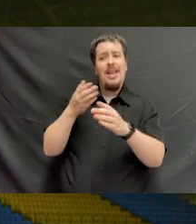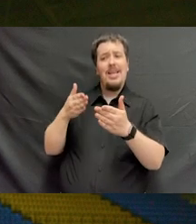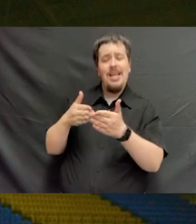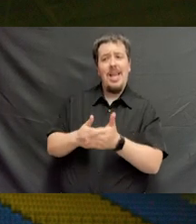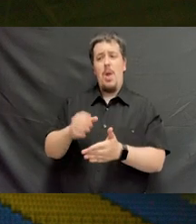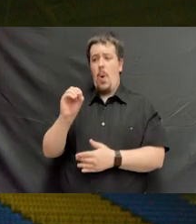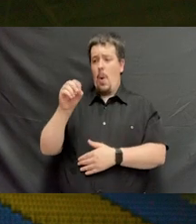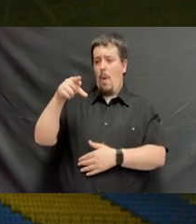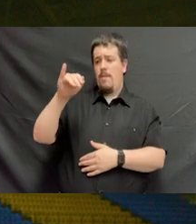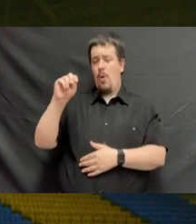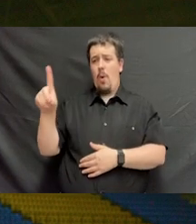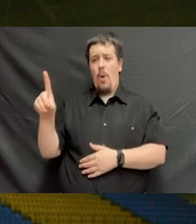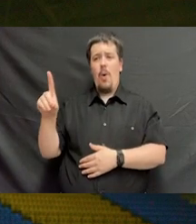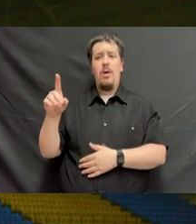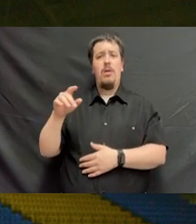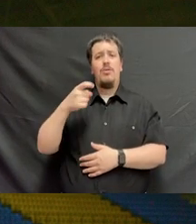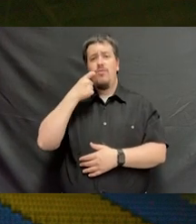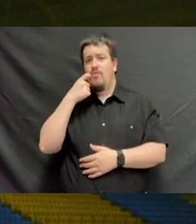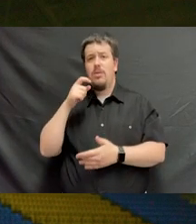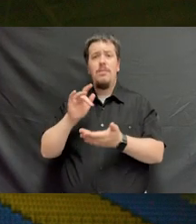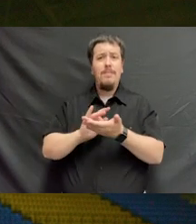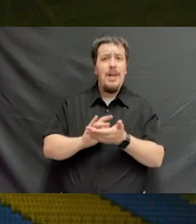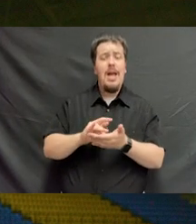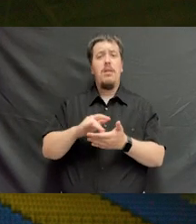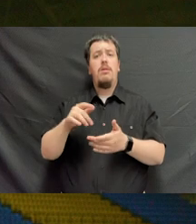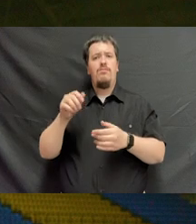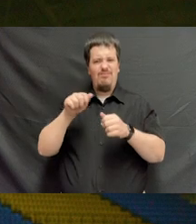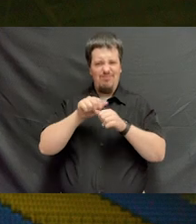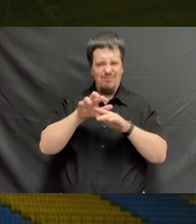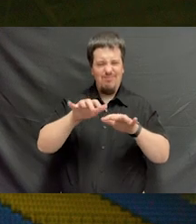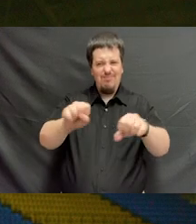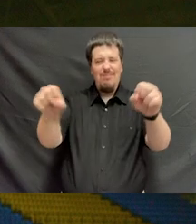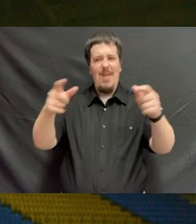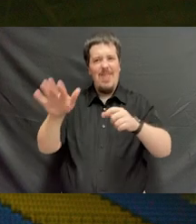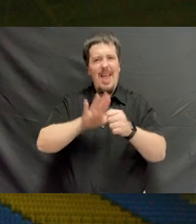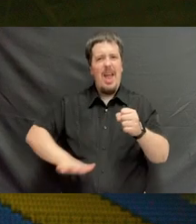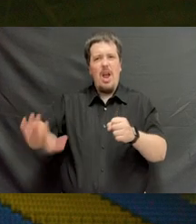that is ravaging the Appalachian Highlands. You've cared for patients in clinical settings across the region,